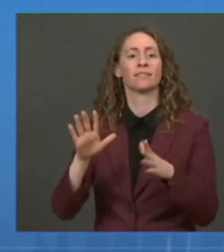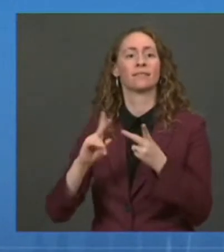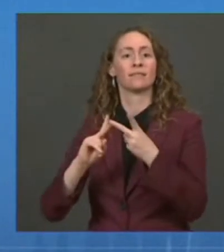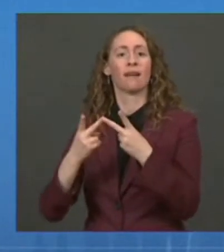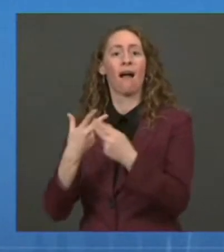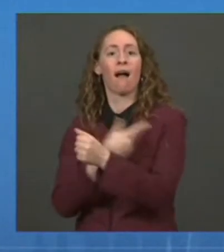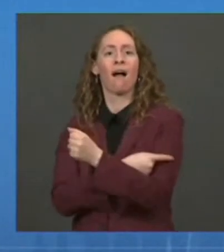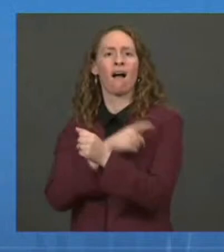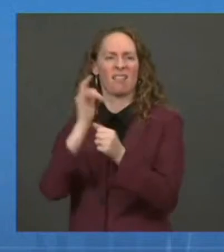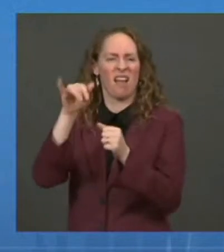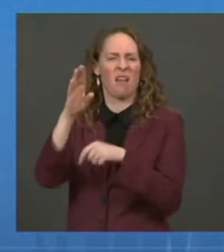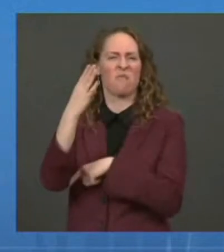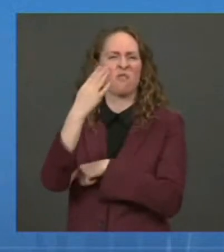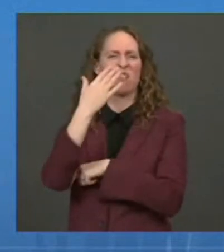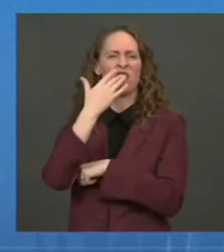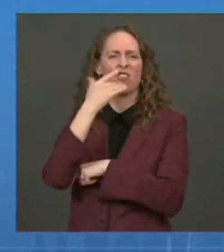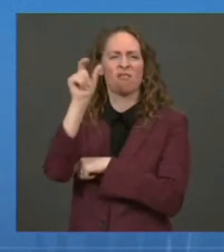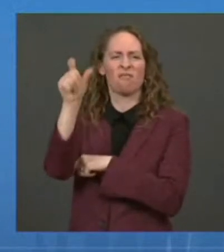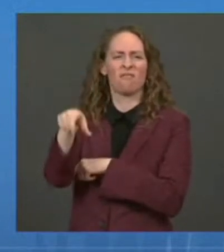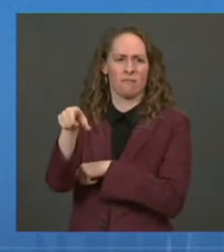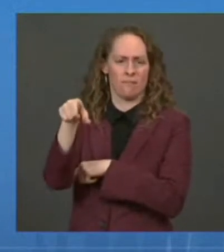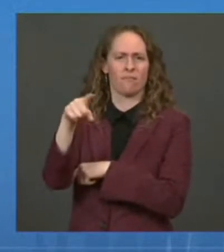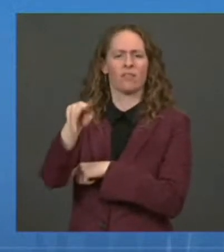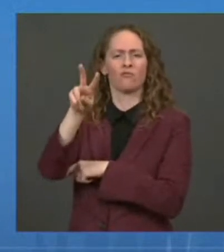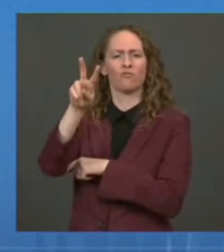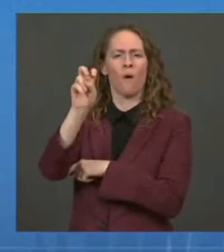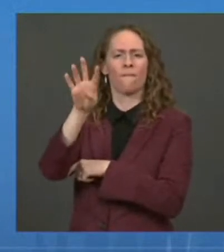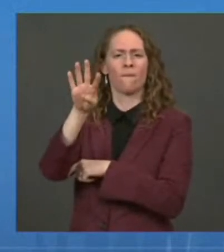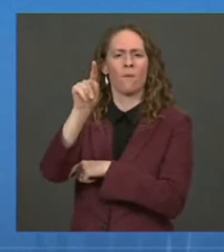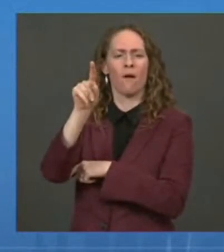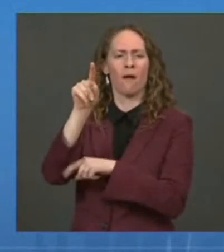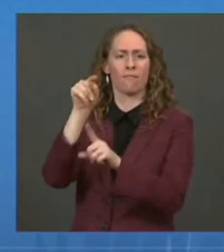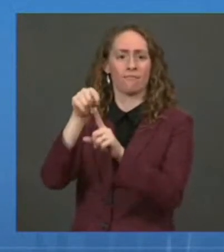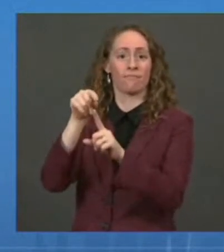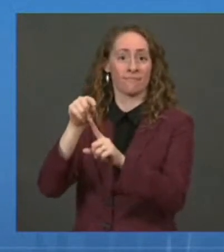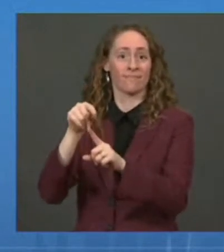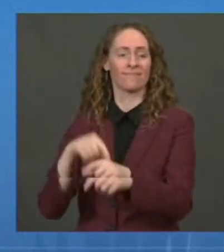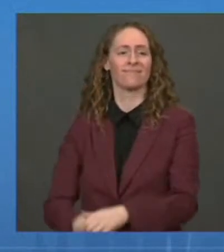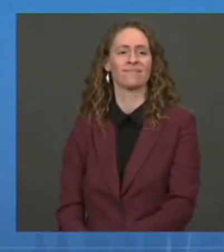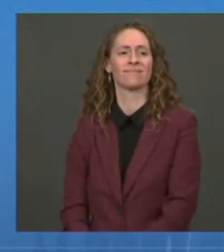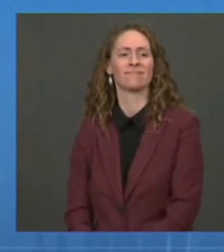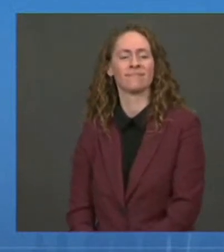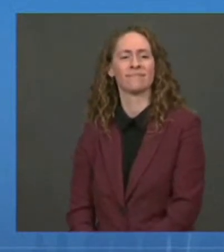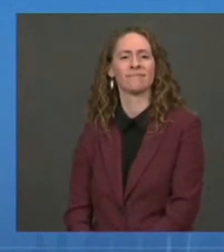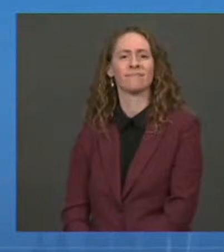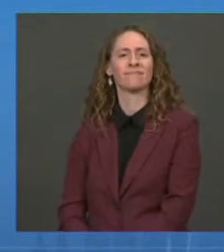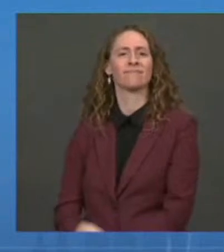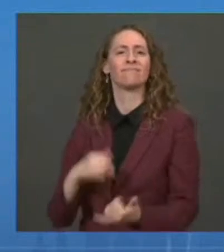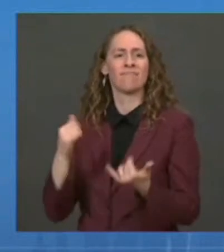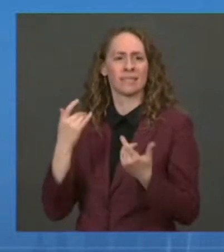AFTER THE SECOND DOSE TAKE THE